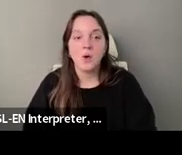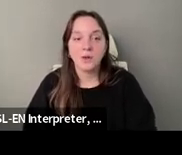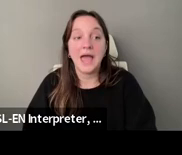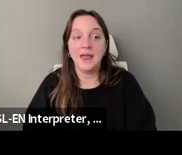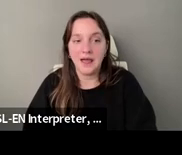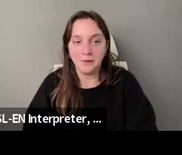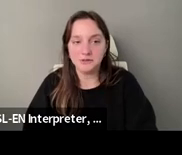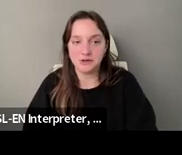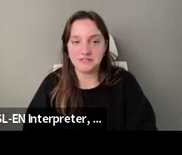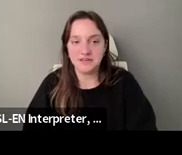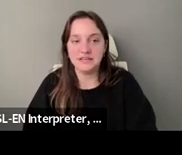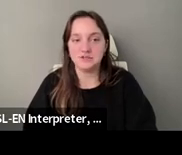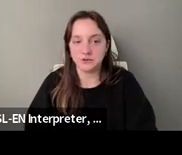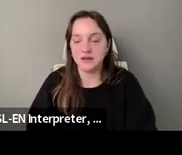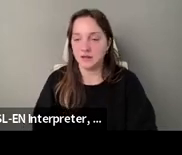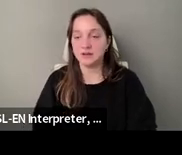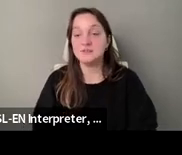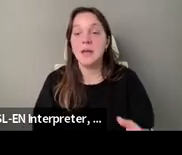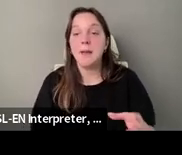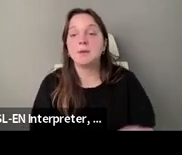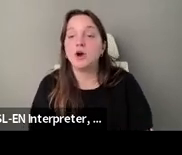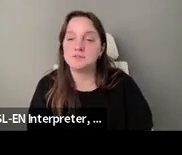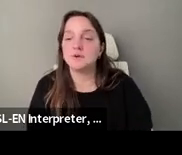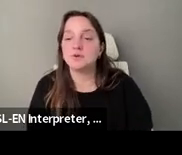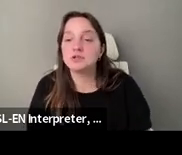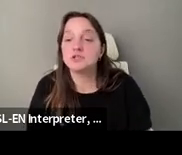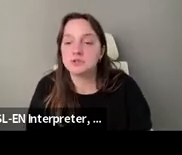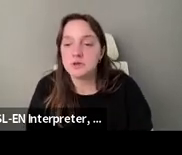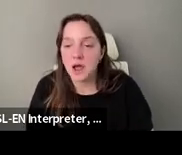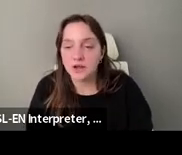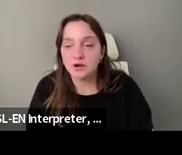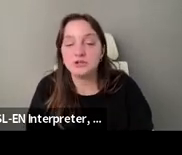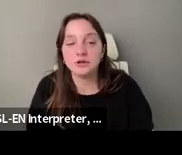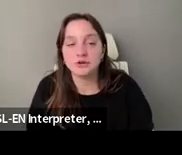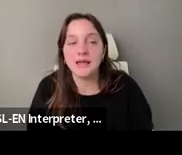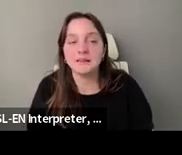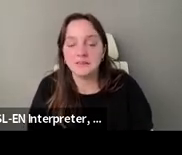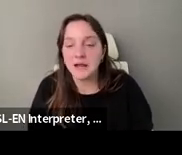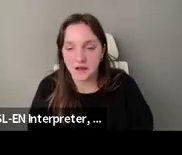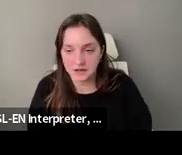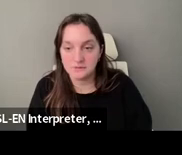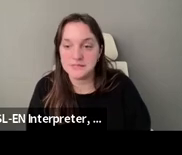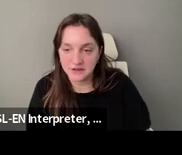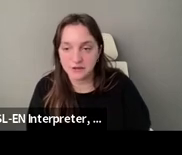and train others, but also I encourage you to create line items in your budget for